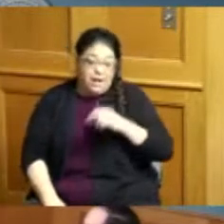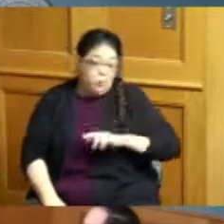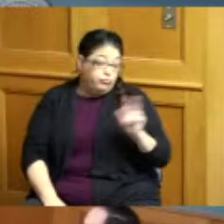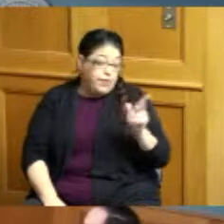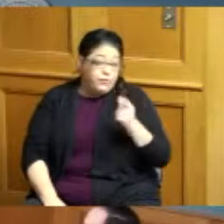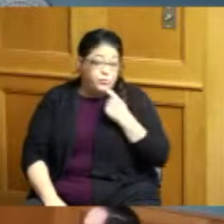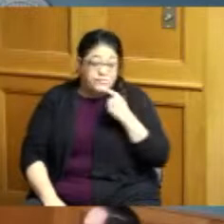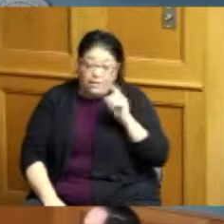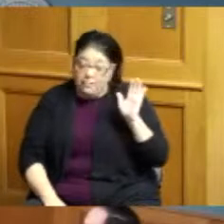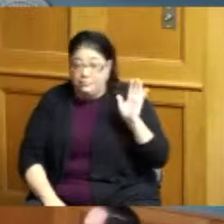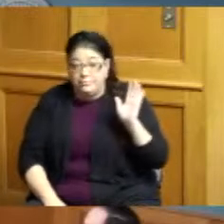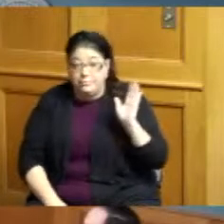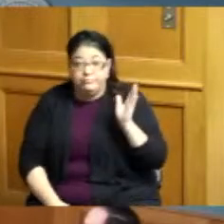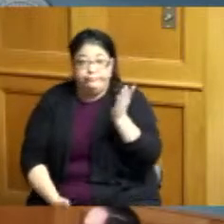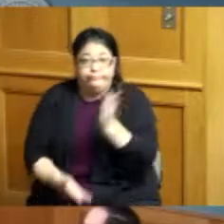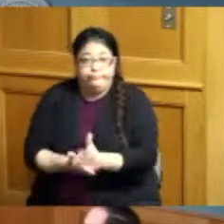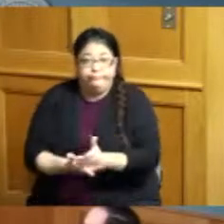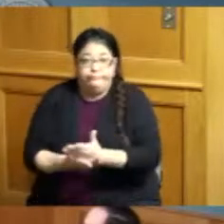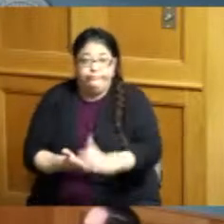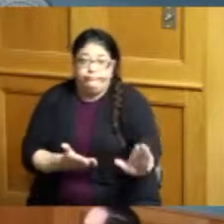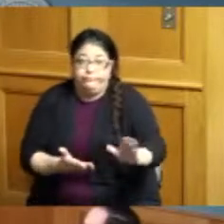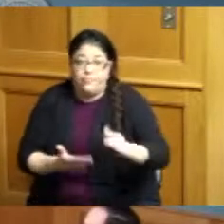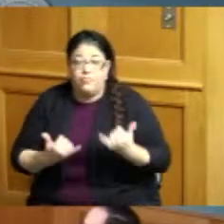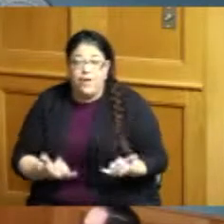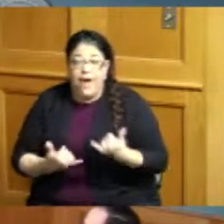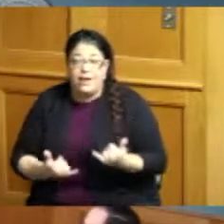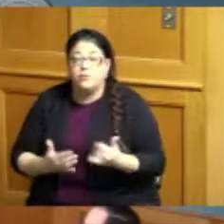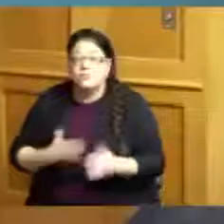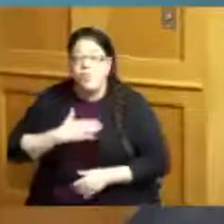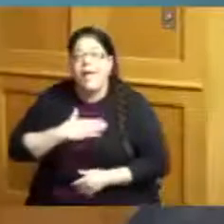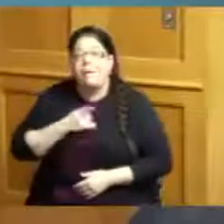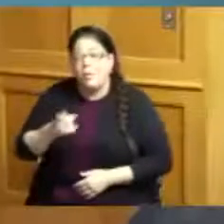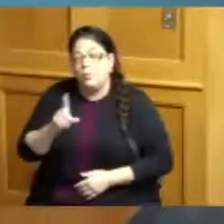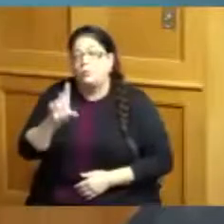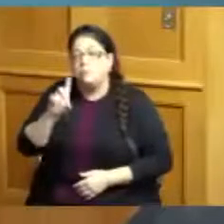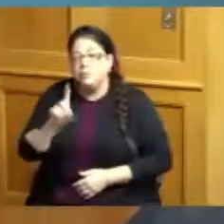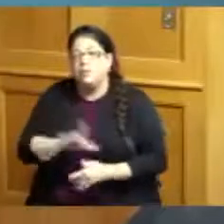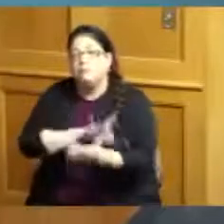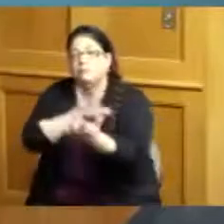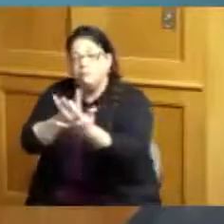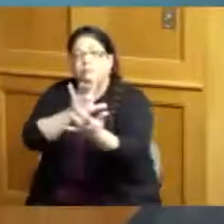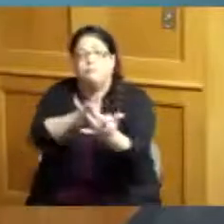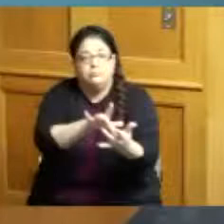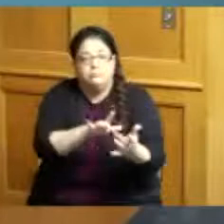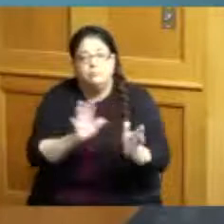know it ends right now so I'm glad you reached out and talked with them I think it has to be